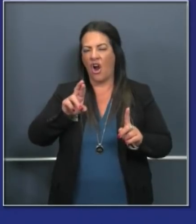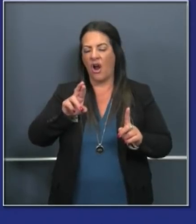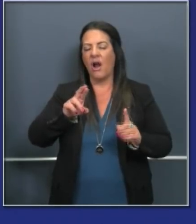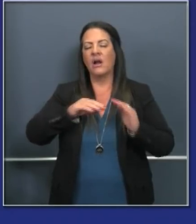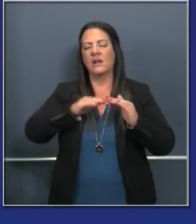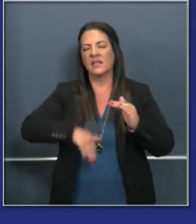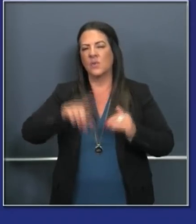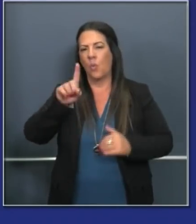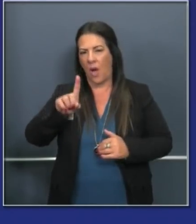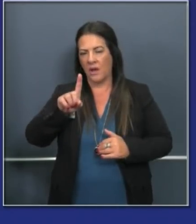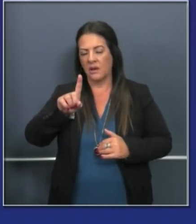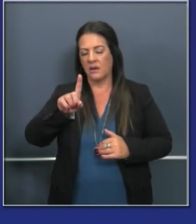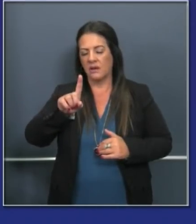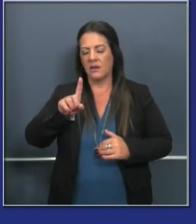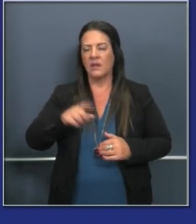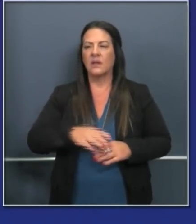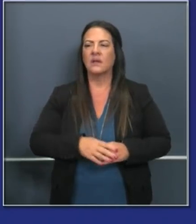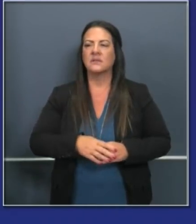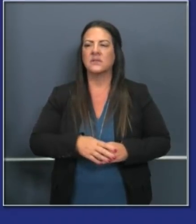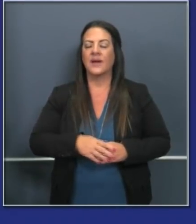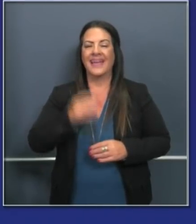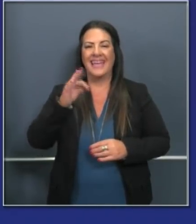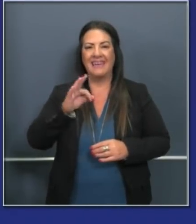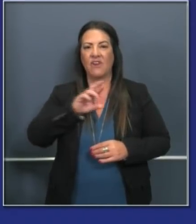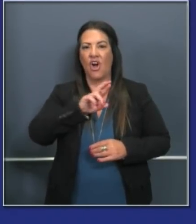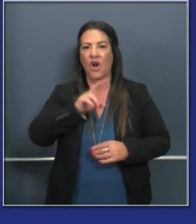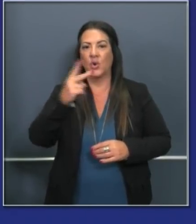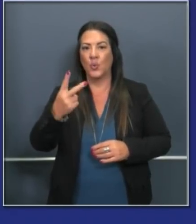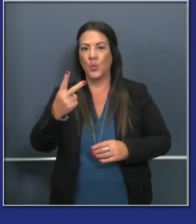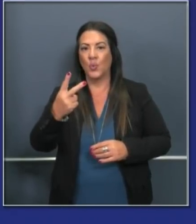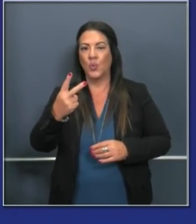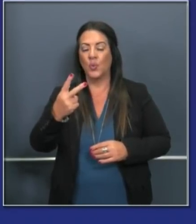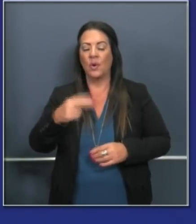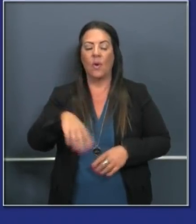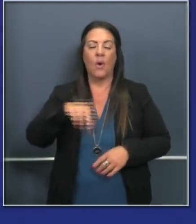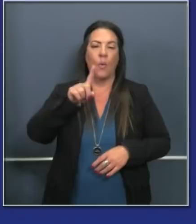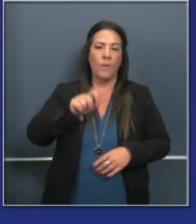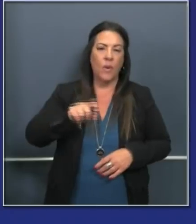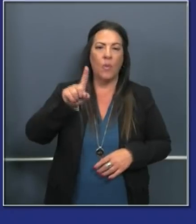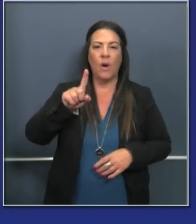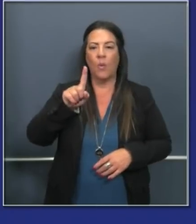PERSON INFECTING 2 PEOPLE AND WHAT WE REALLY WANT TO SEE IS AN ARE EFFECTIVE THAT COMES